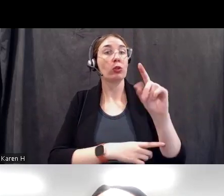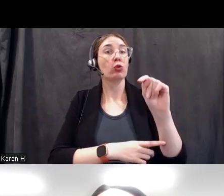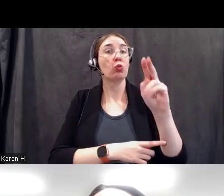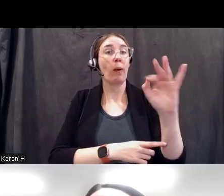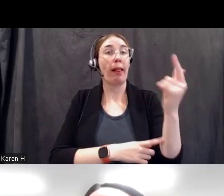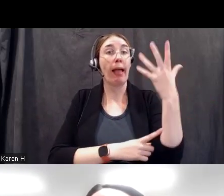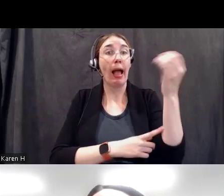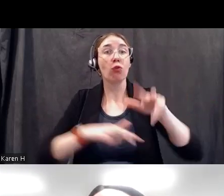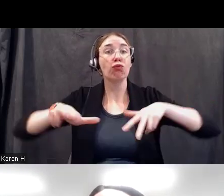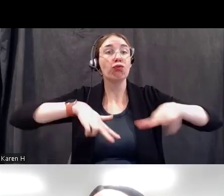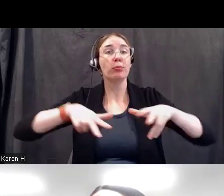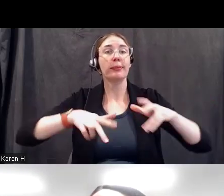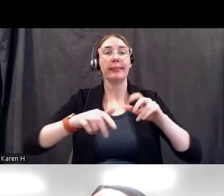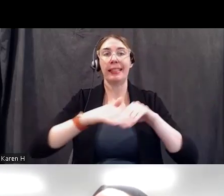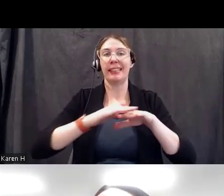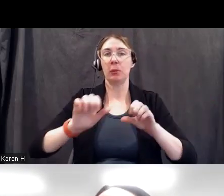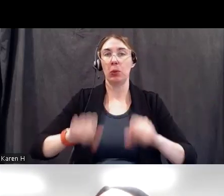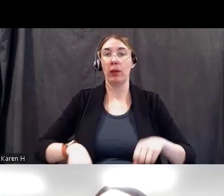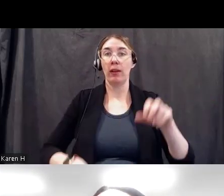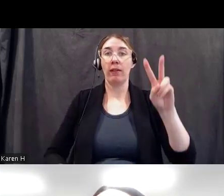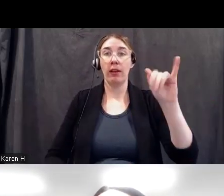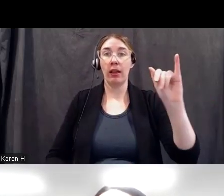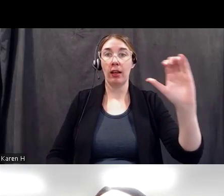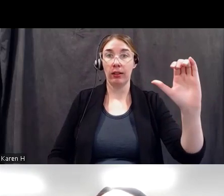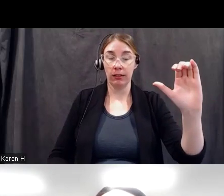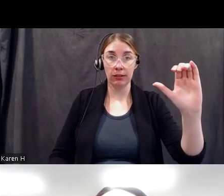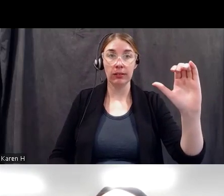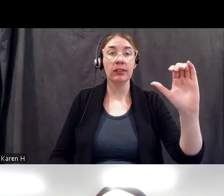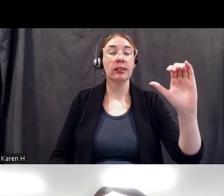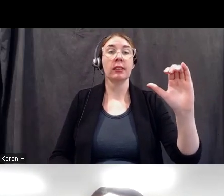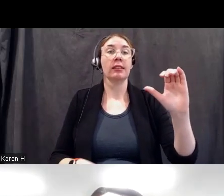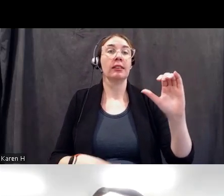The VIC is a great starting place that people go to before they start their adventures in